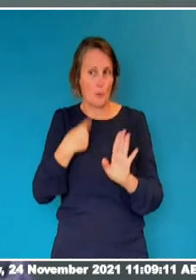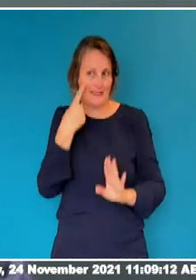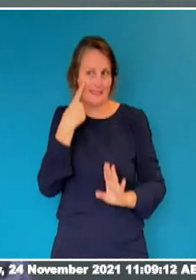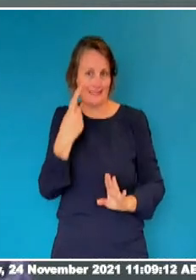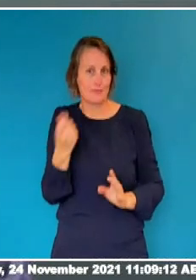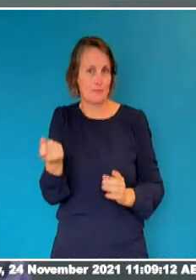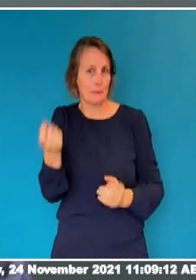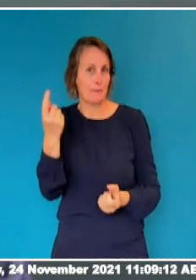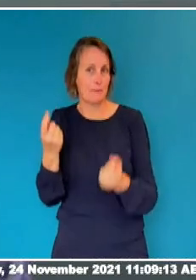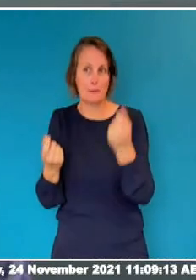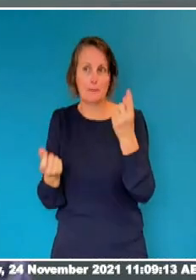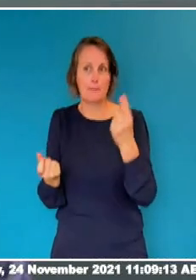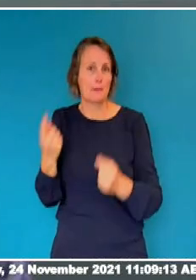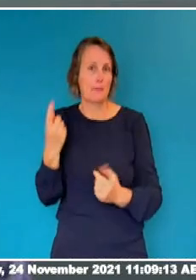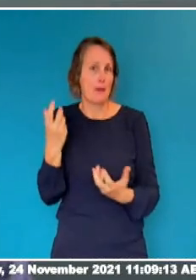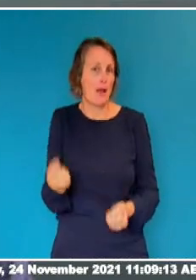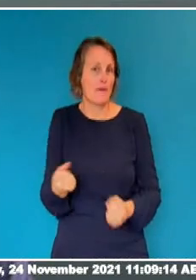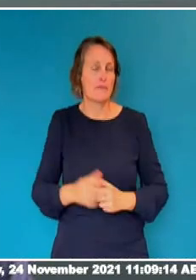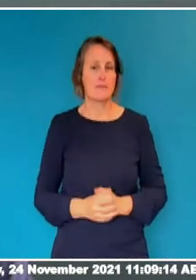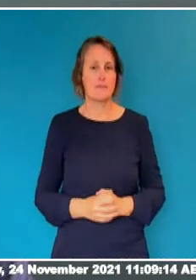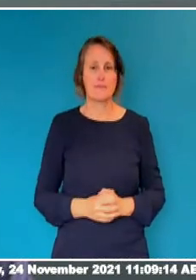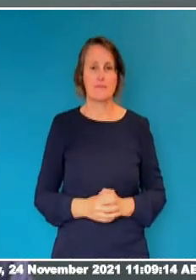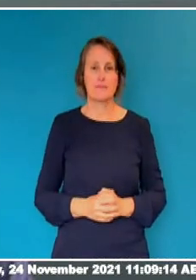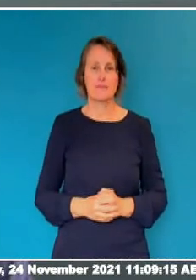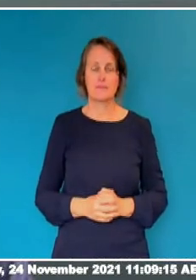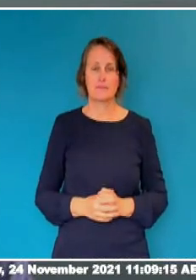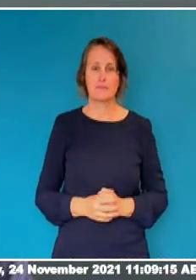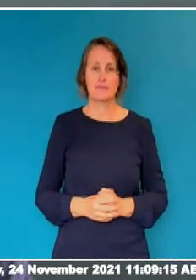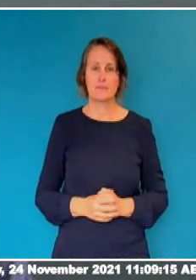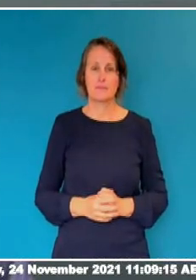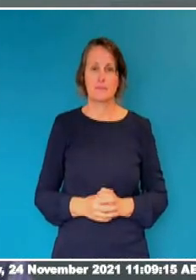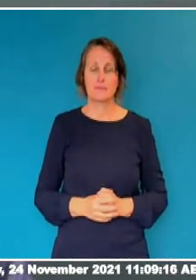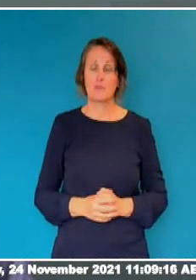time for sure. MS DOWSETT: And again it would be up to the restaurant managers to